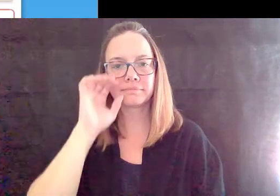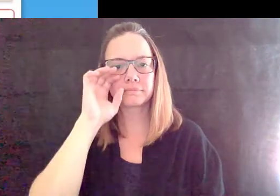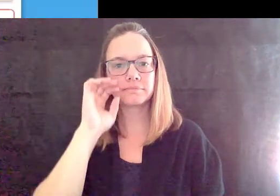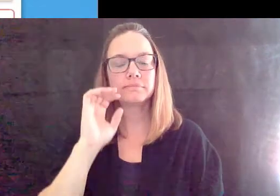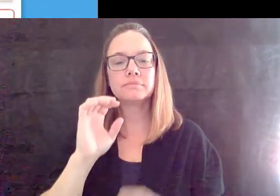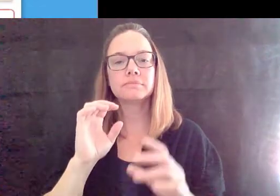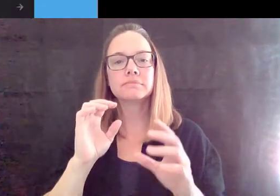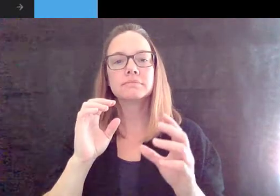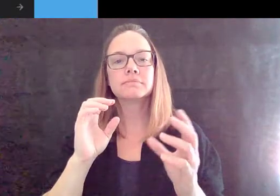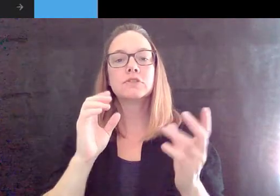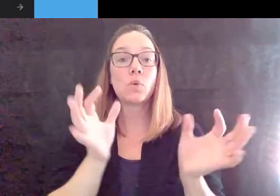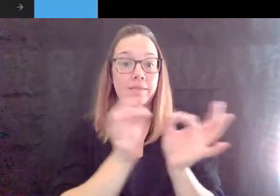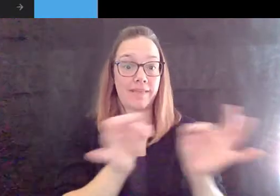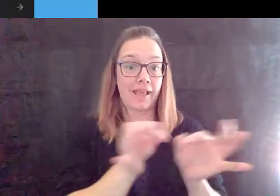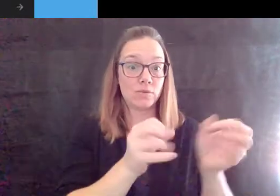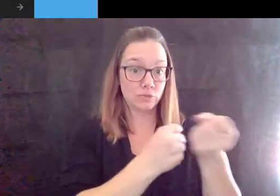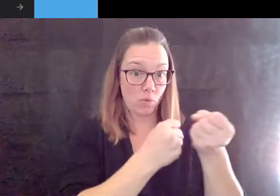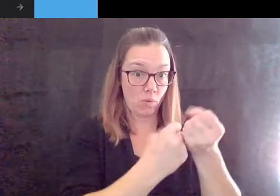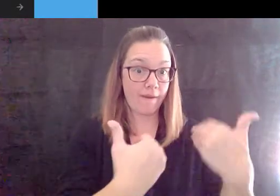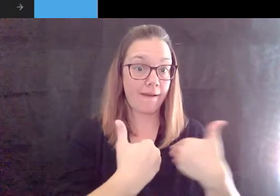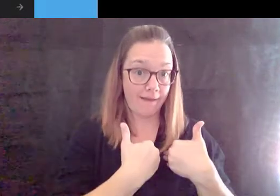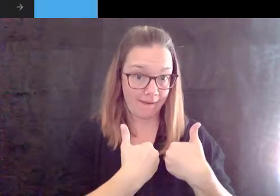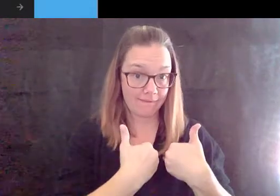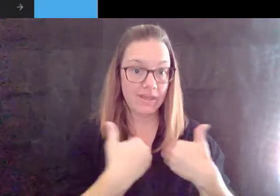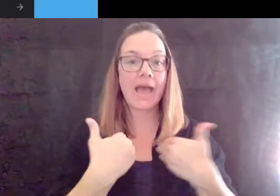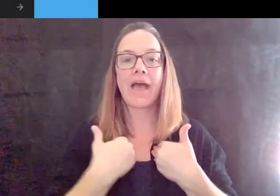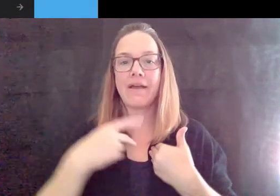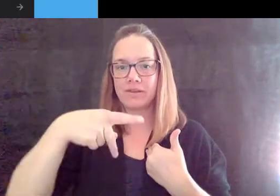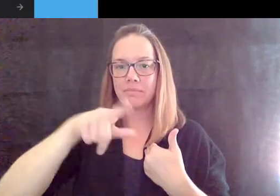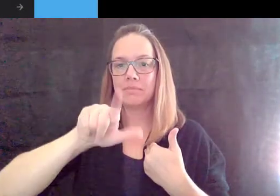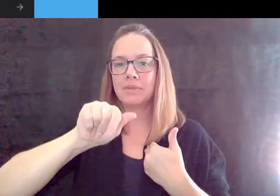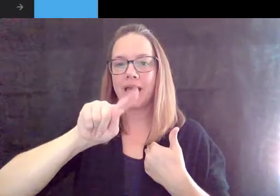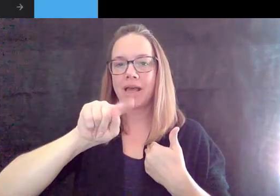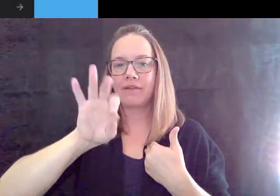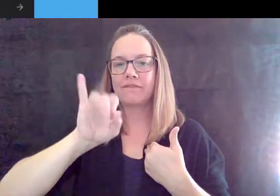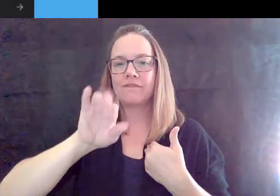And in addition to the language support, it has platform support, right.